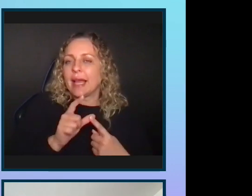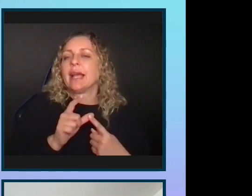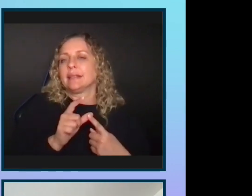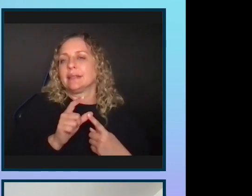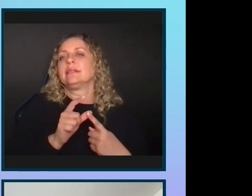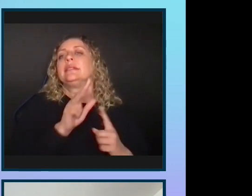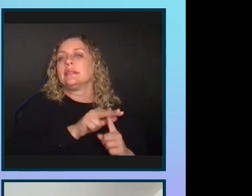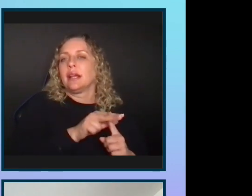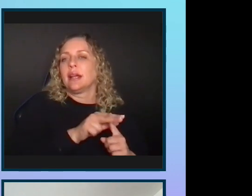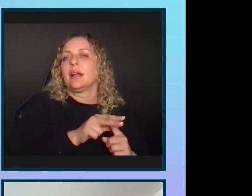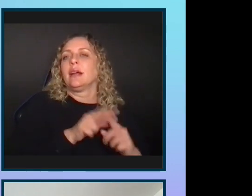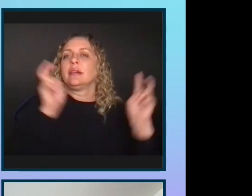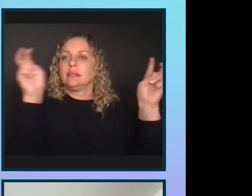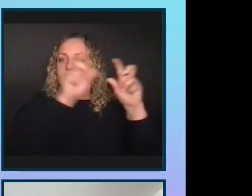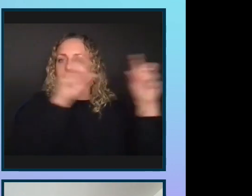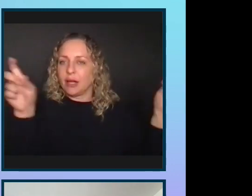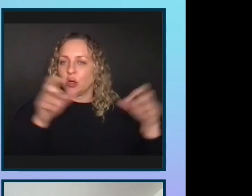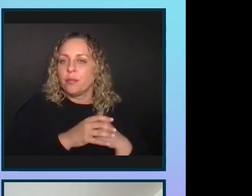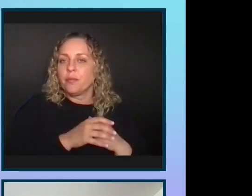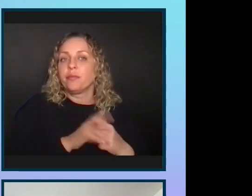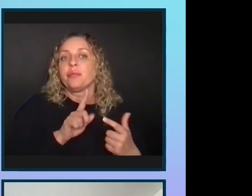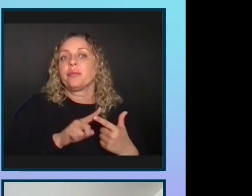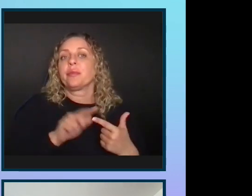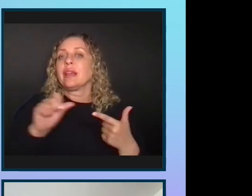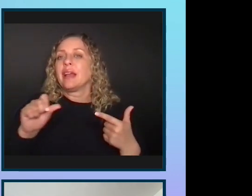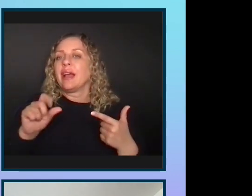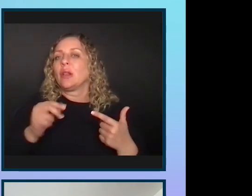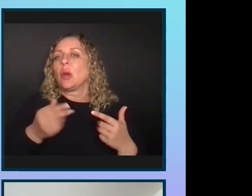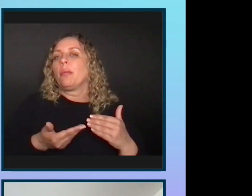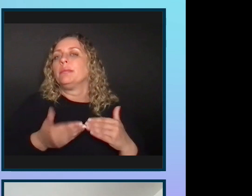AA tends to be a level up from that, it's things like making sure